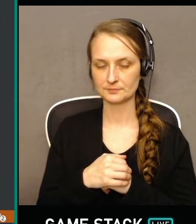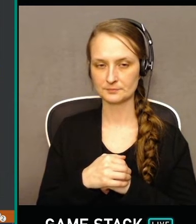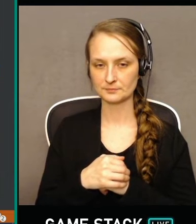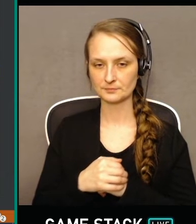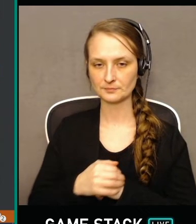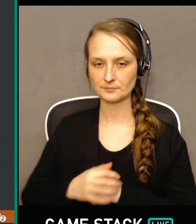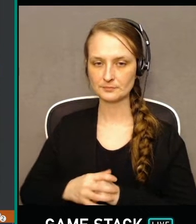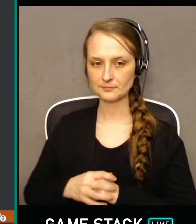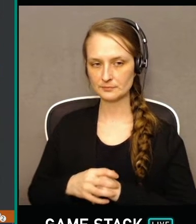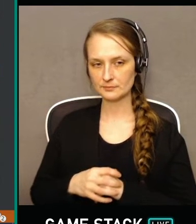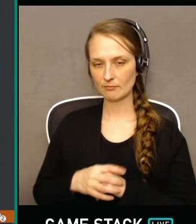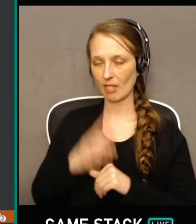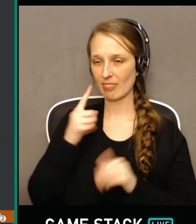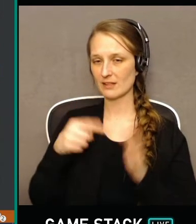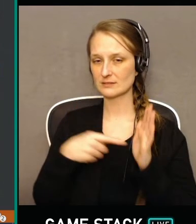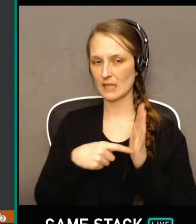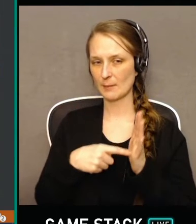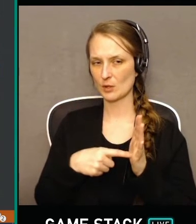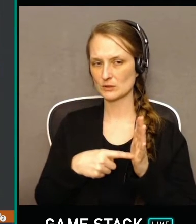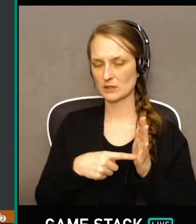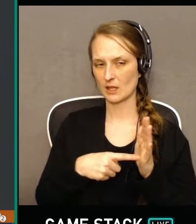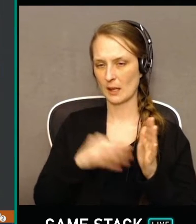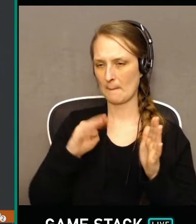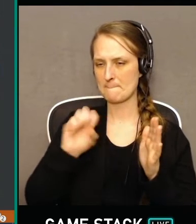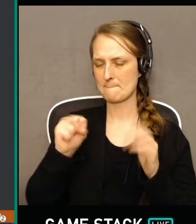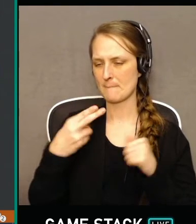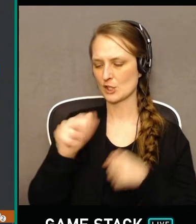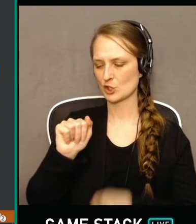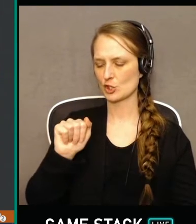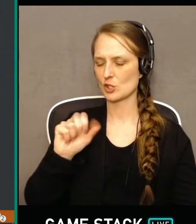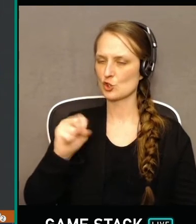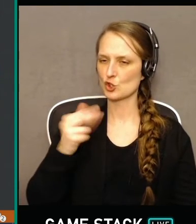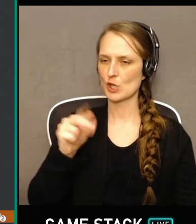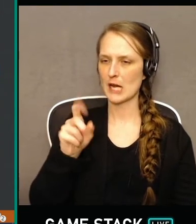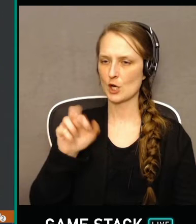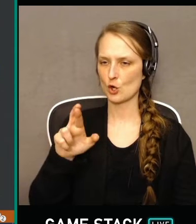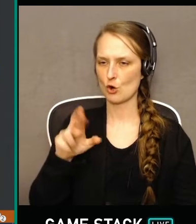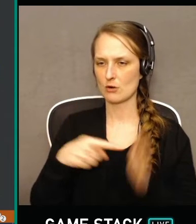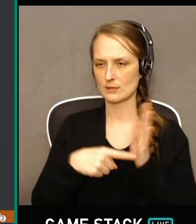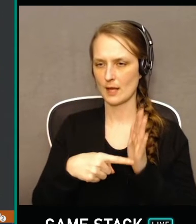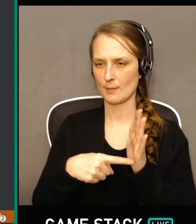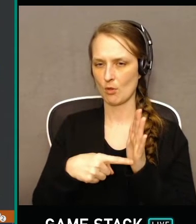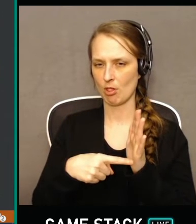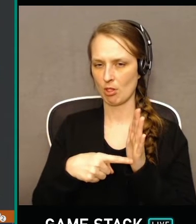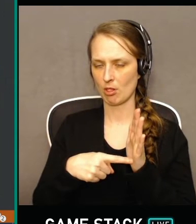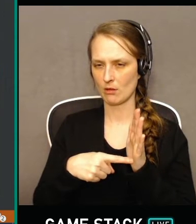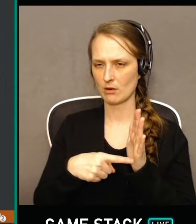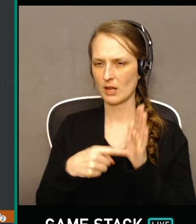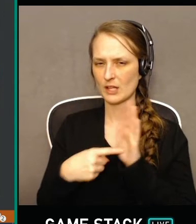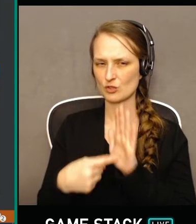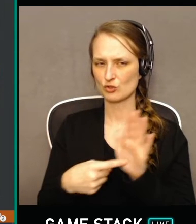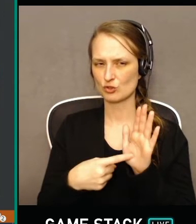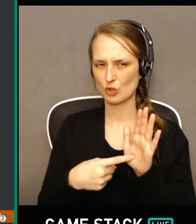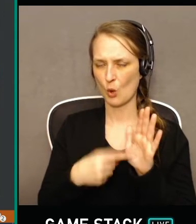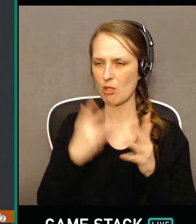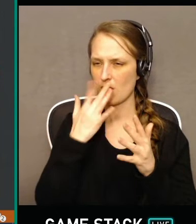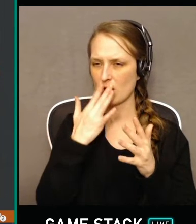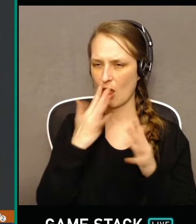This sample is one of our mesh shader samples on the DirectX graphics samples GitHub repo. It showcases mesh shader based culling which is also the